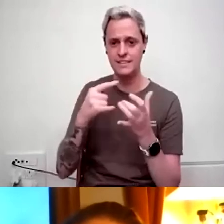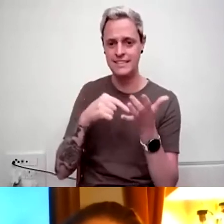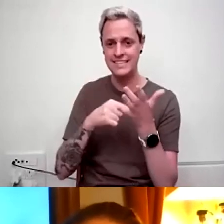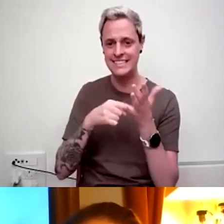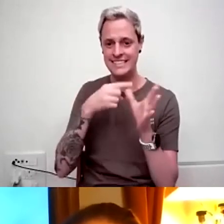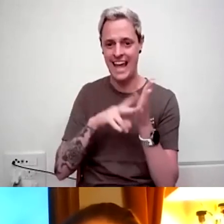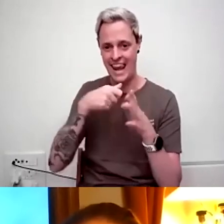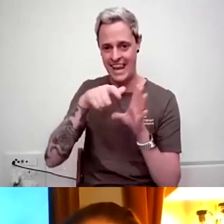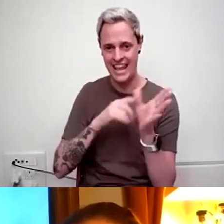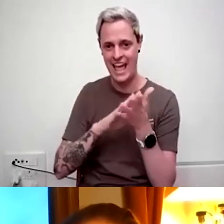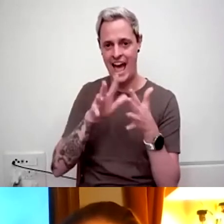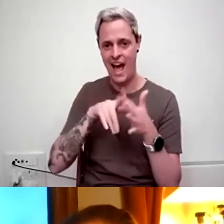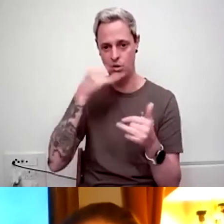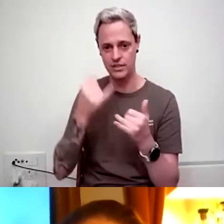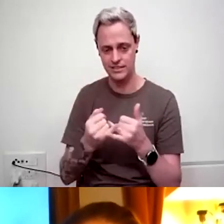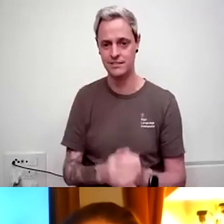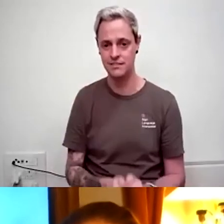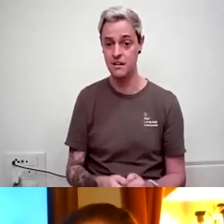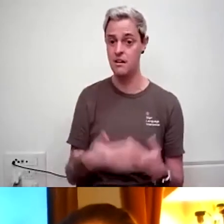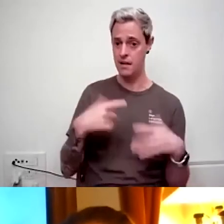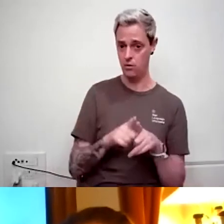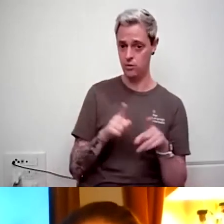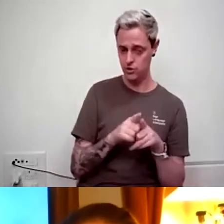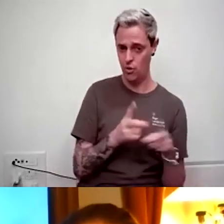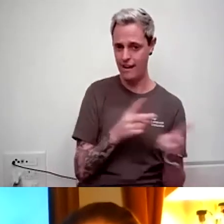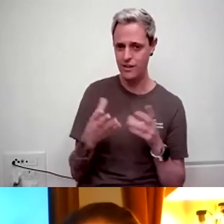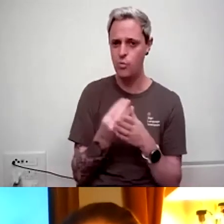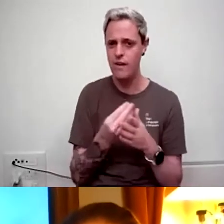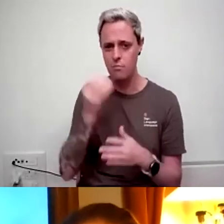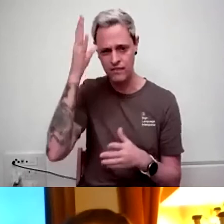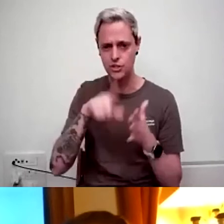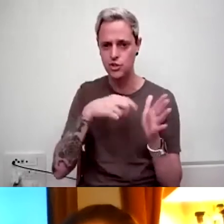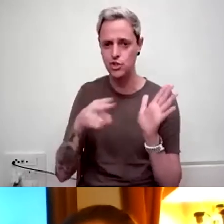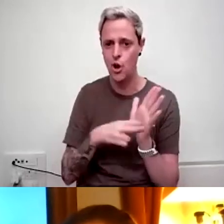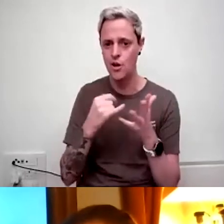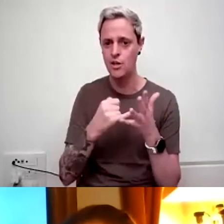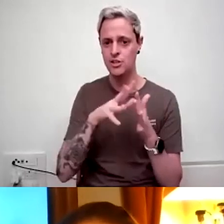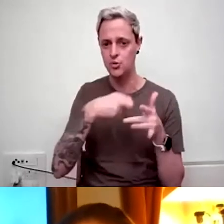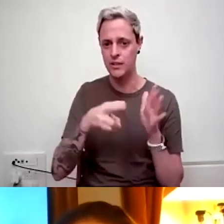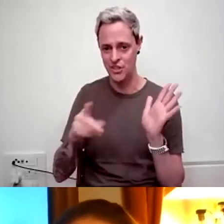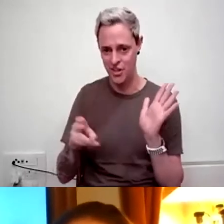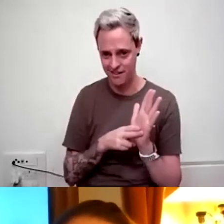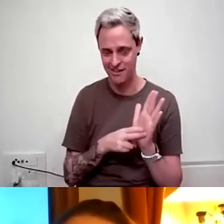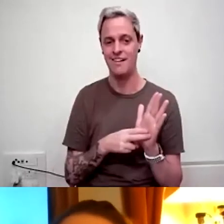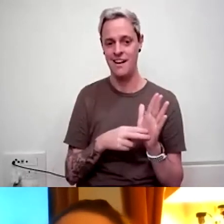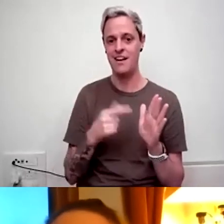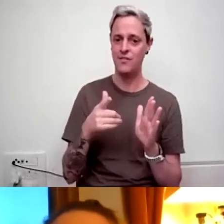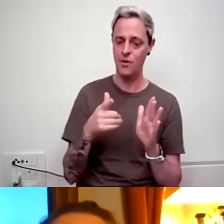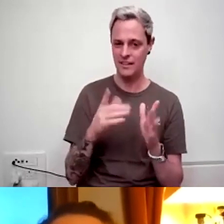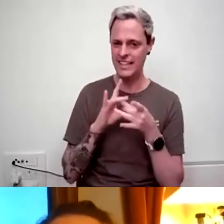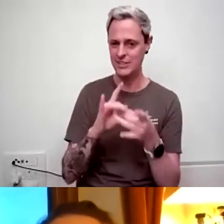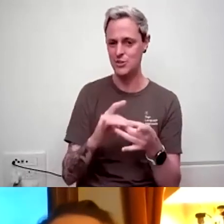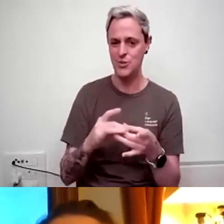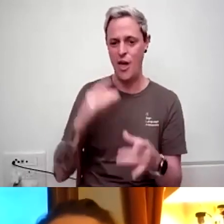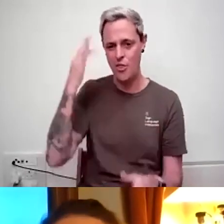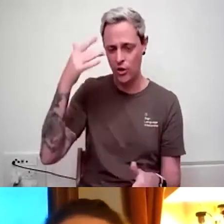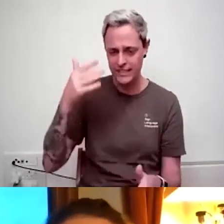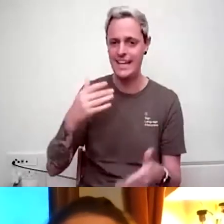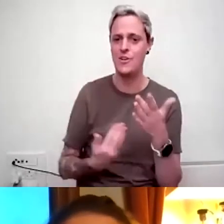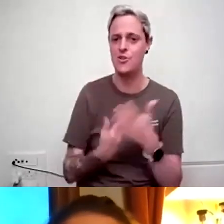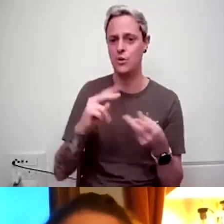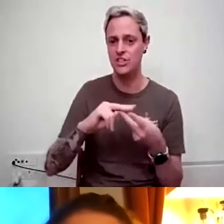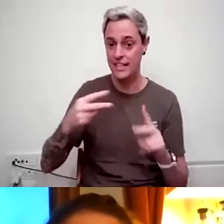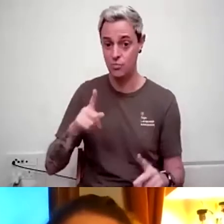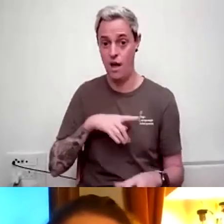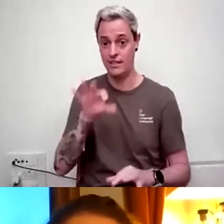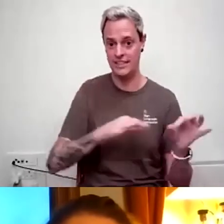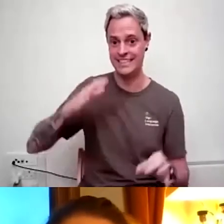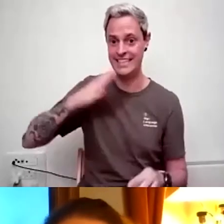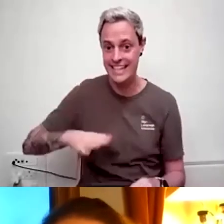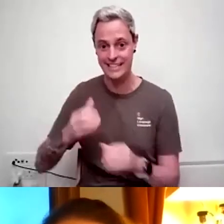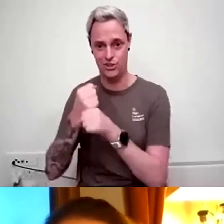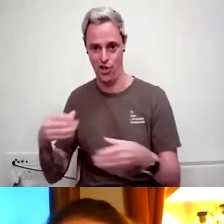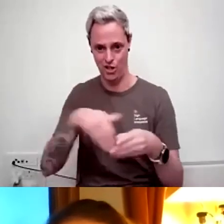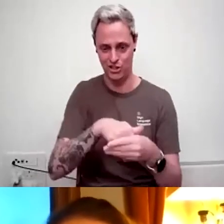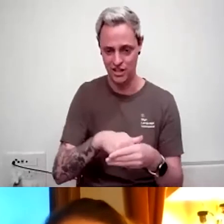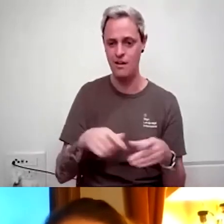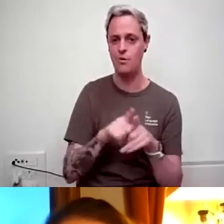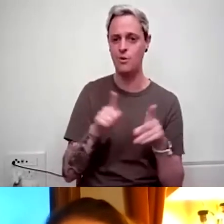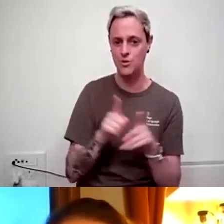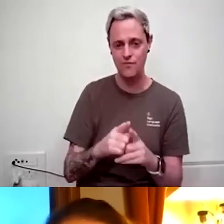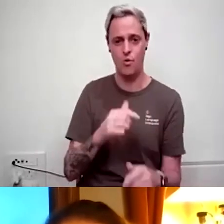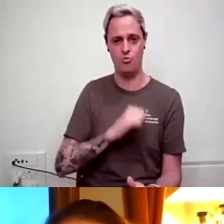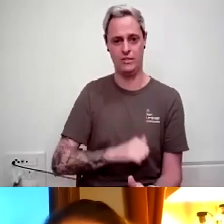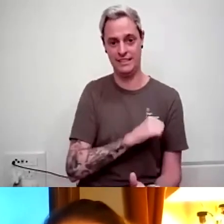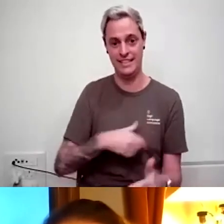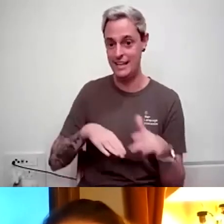He has also edited with Professor John Swinton 'Theology, Disability and the New Genetics: Why Science Needs the Church', and 'Disability in the Christian Tradition: a reader.'